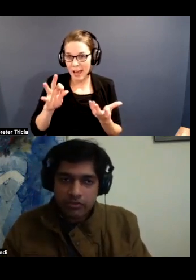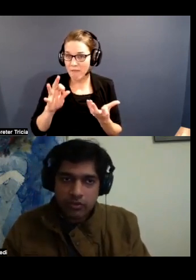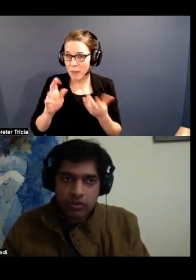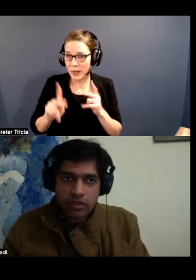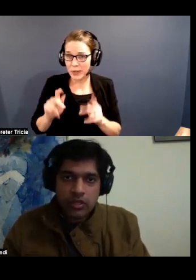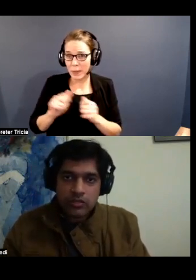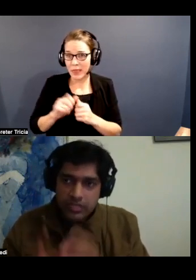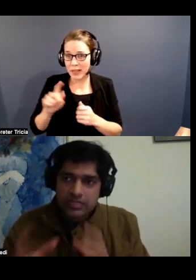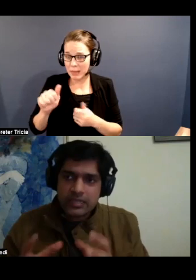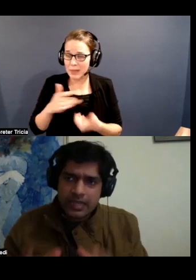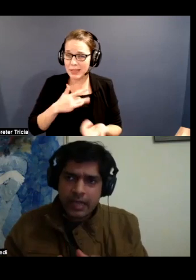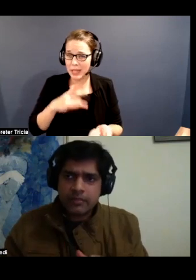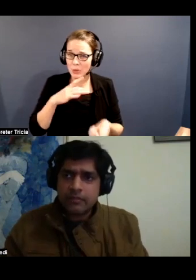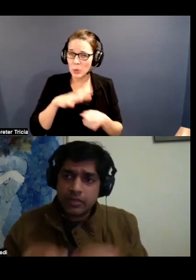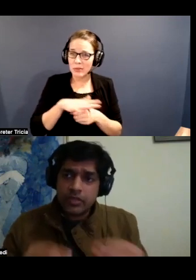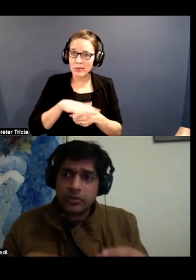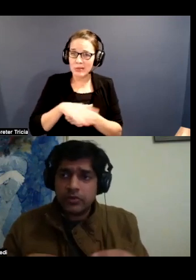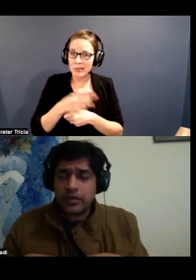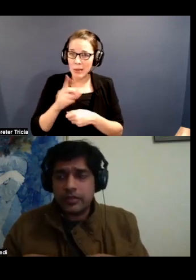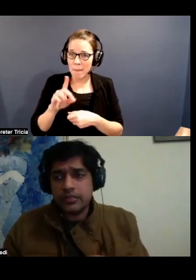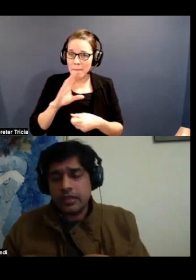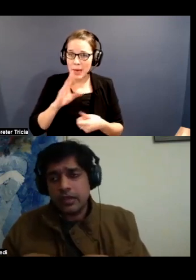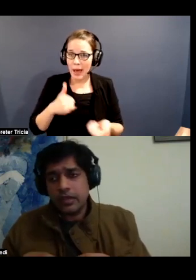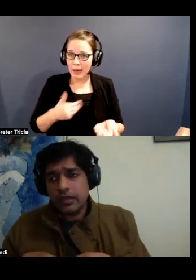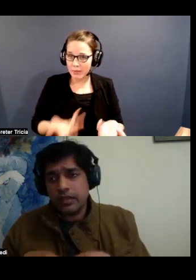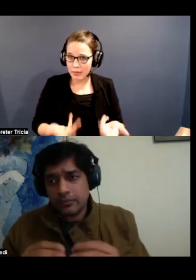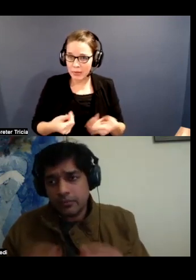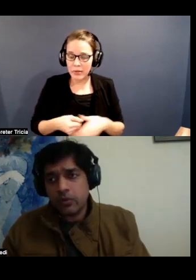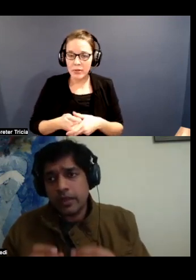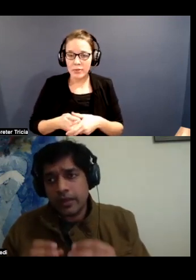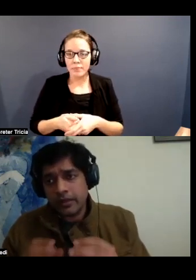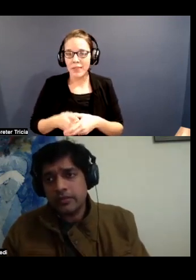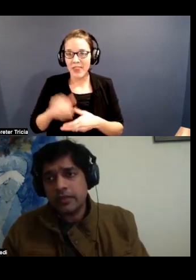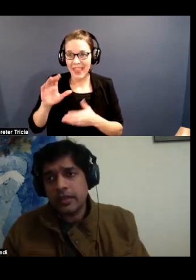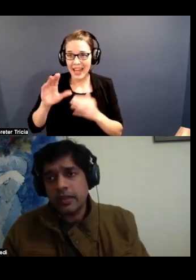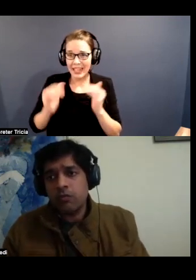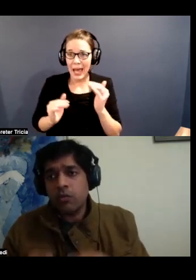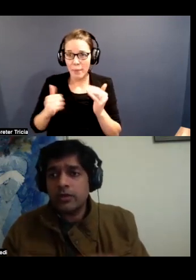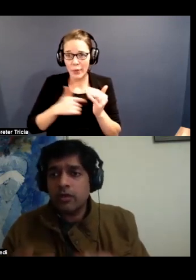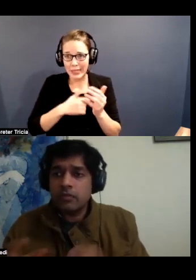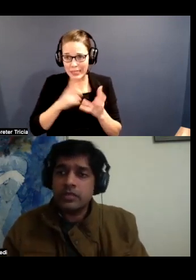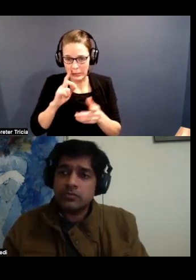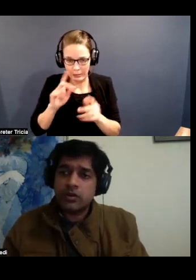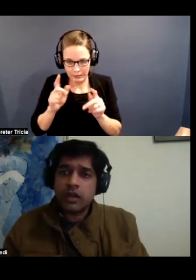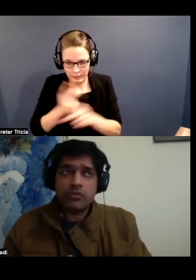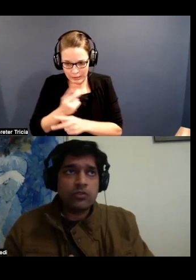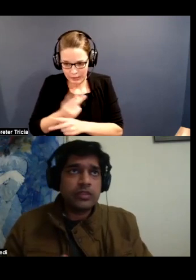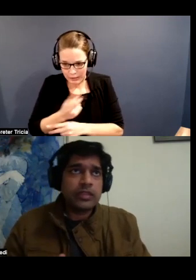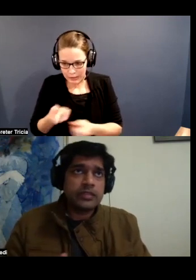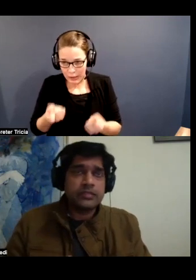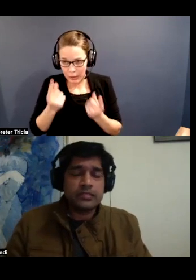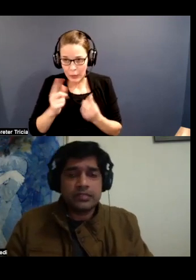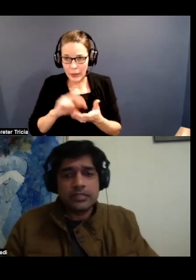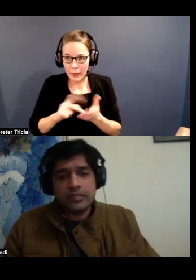So these are the gaps that we need to explore and understand what it all means for households with LTSS needs.